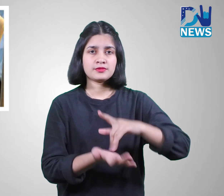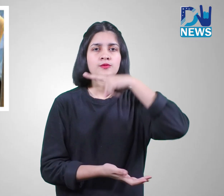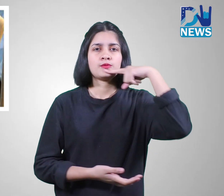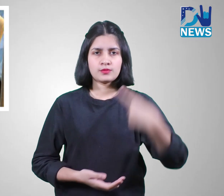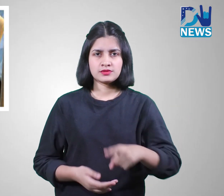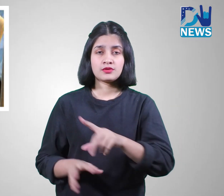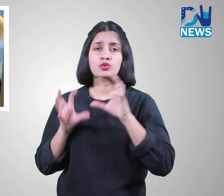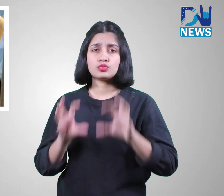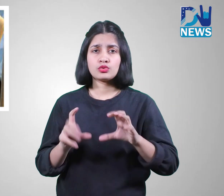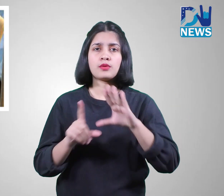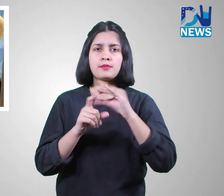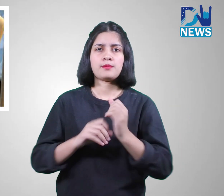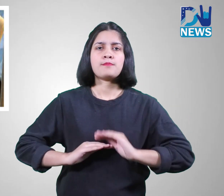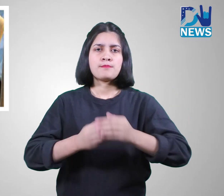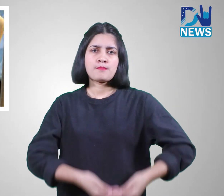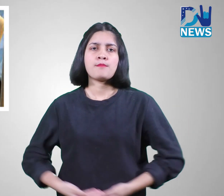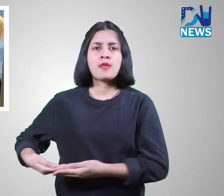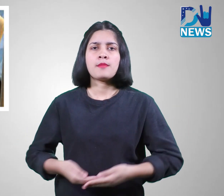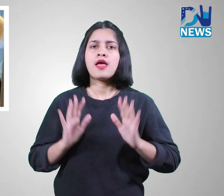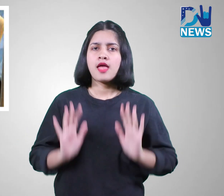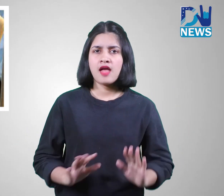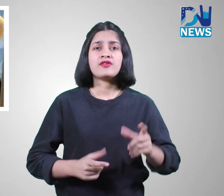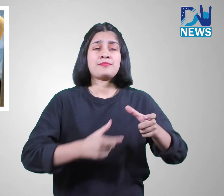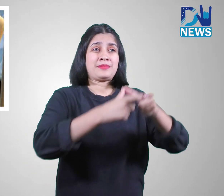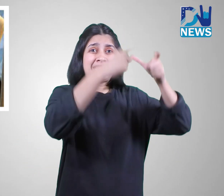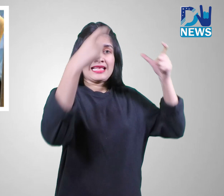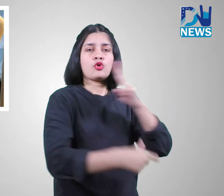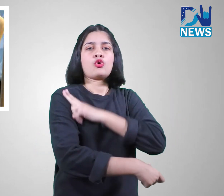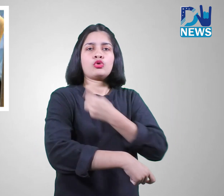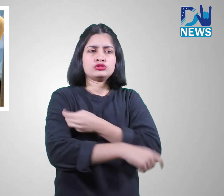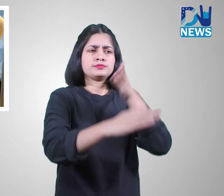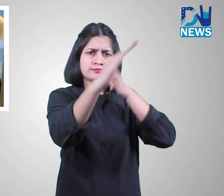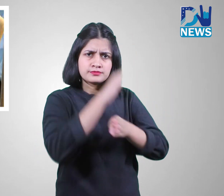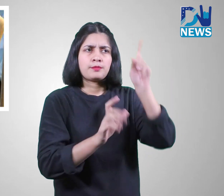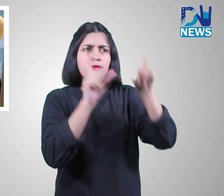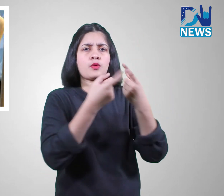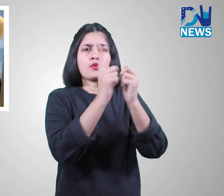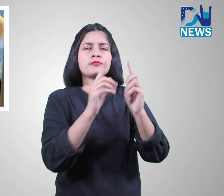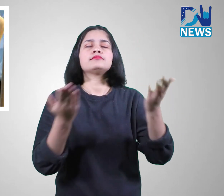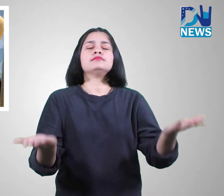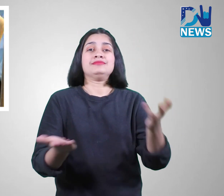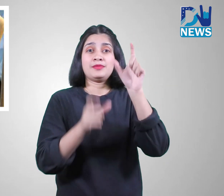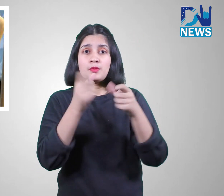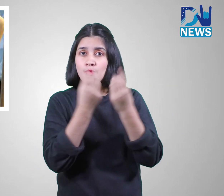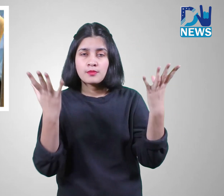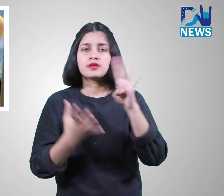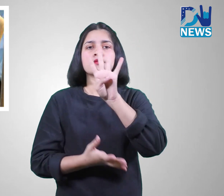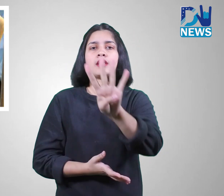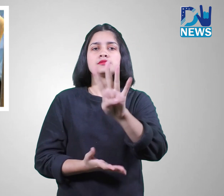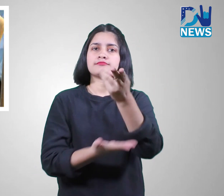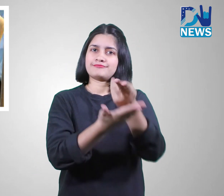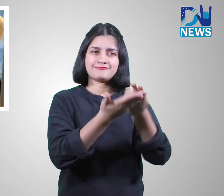A pregnant dog saves four patients at the hospice.